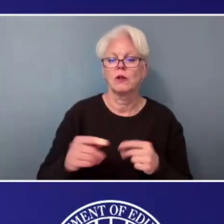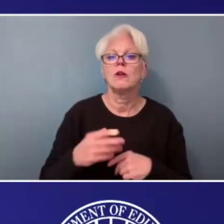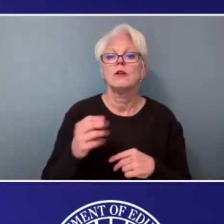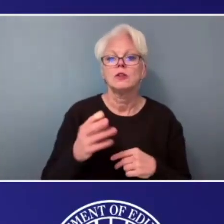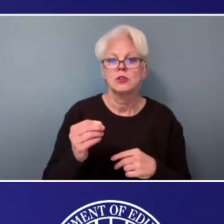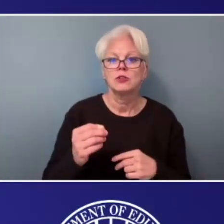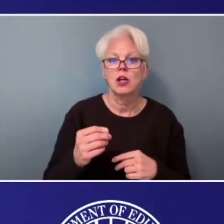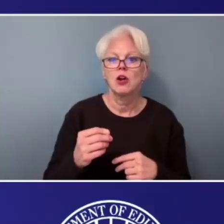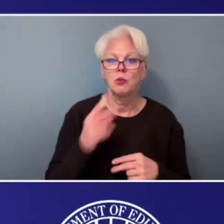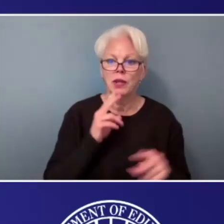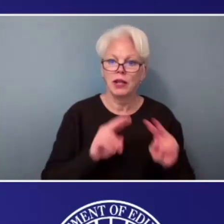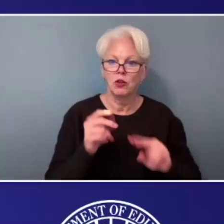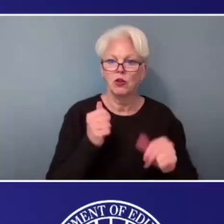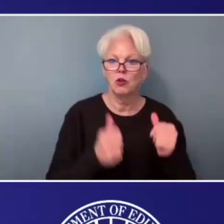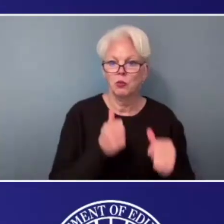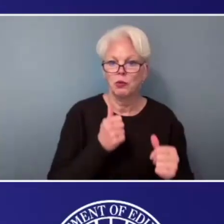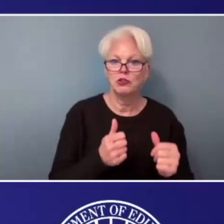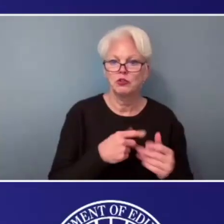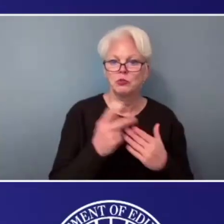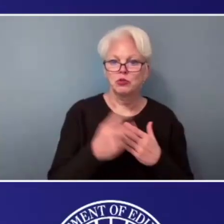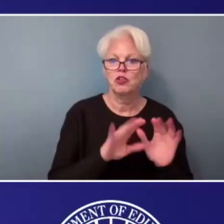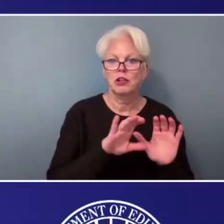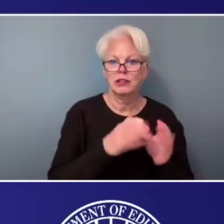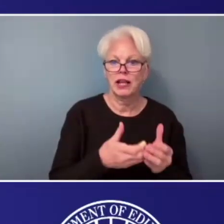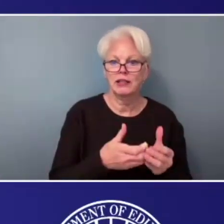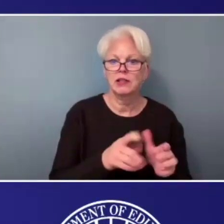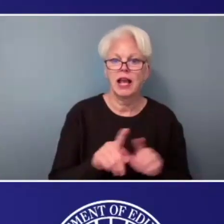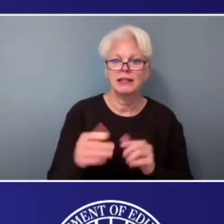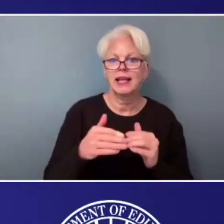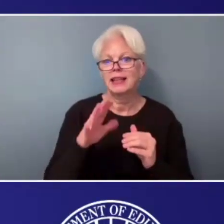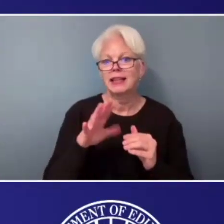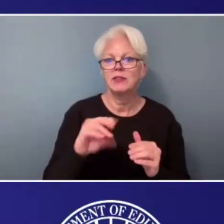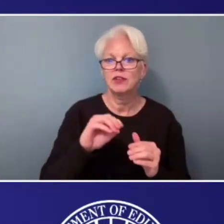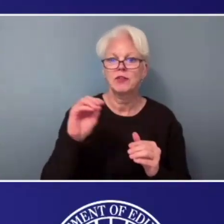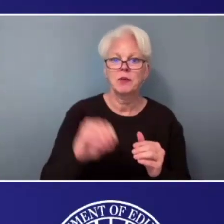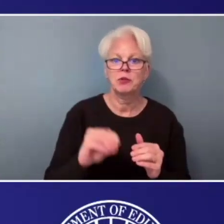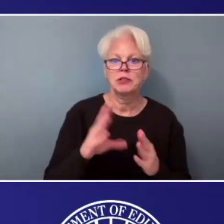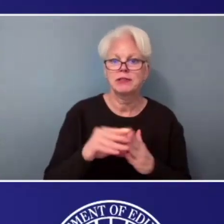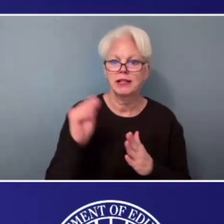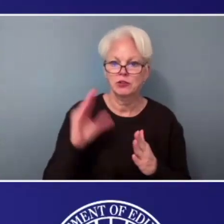programs classify themselves as at least 50% of the students enrolled are